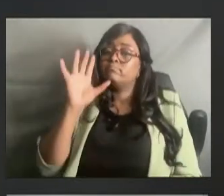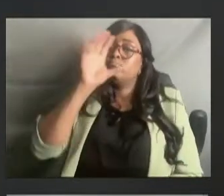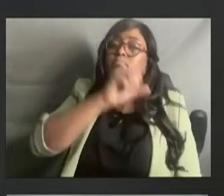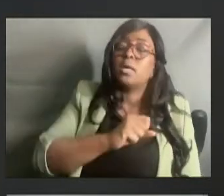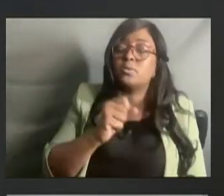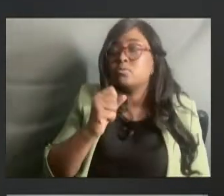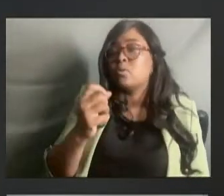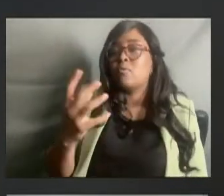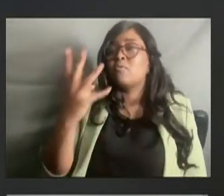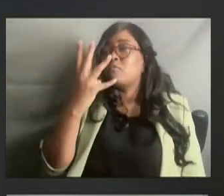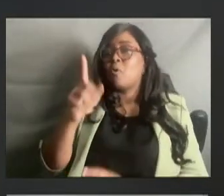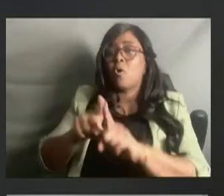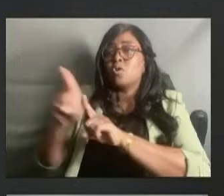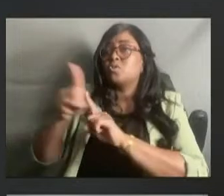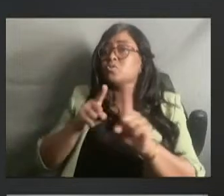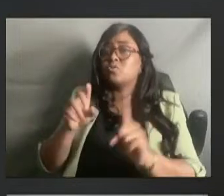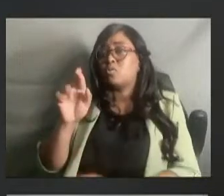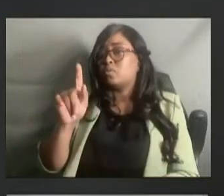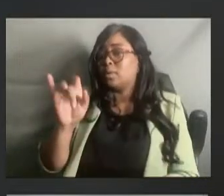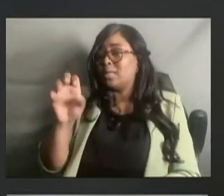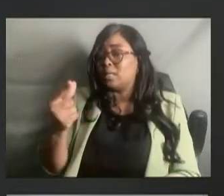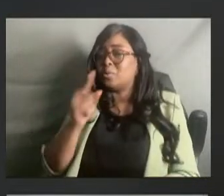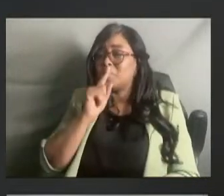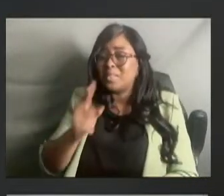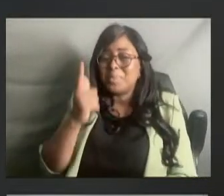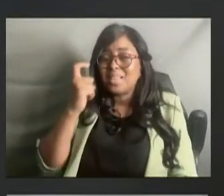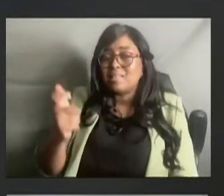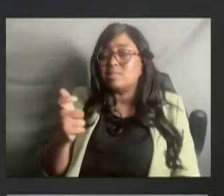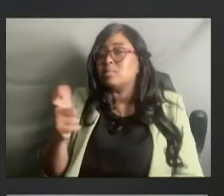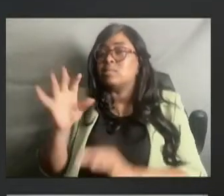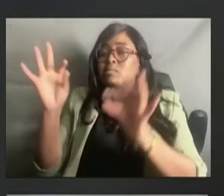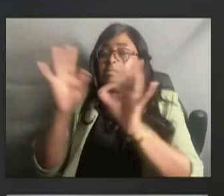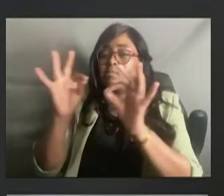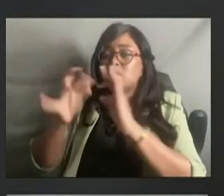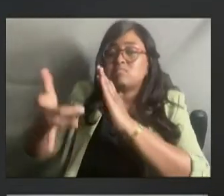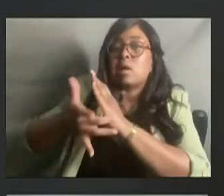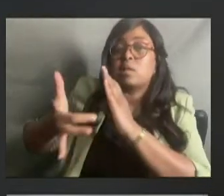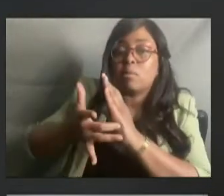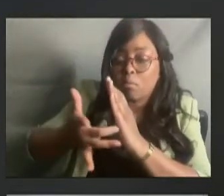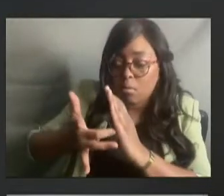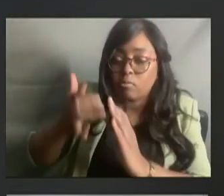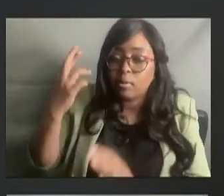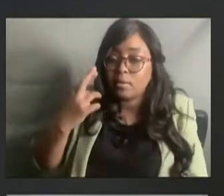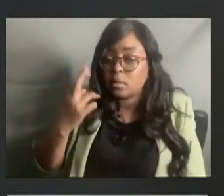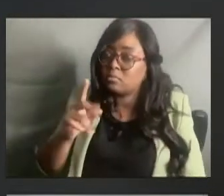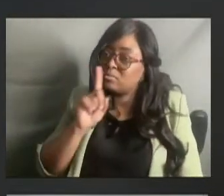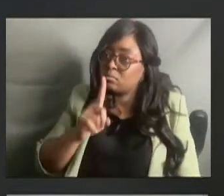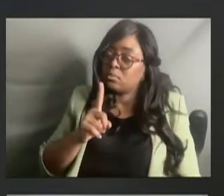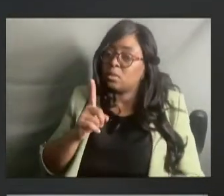star for a whole host of reasons. There's a bunch of our schools that that miss the four star rating on a technicality.